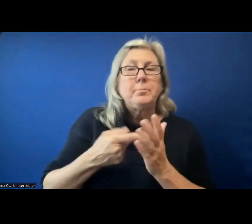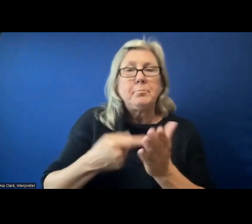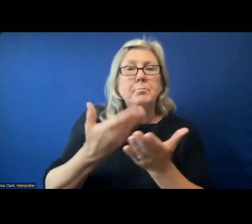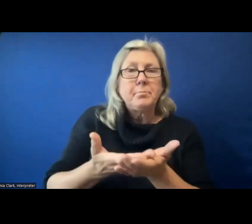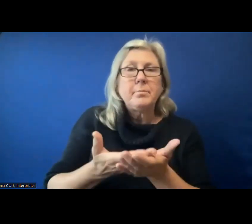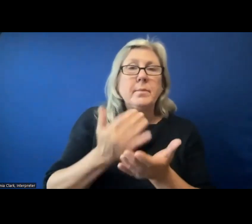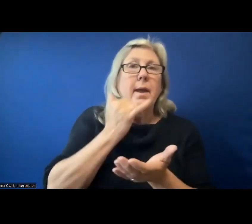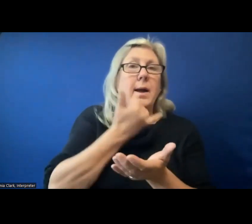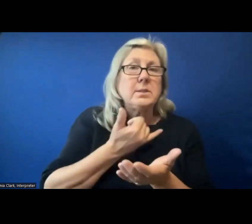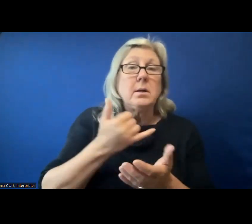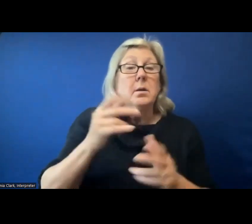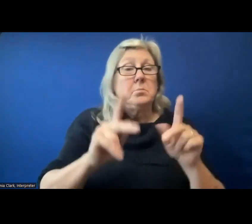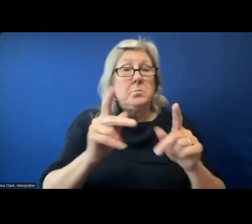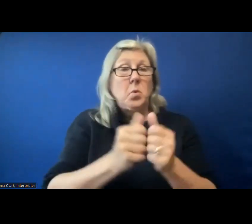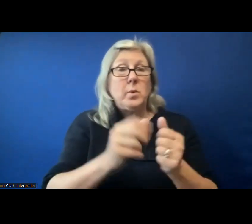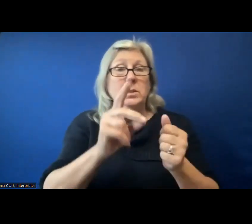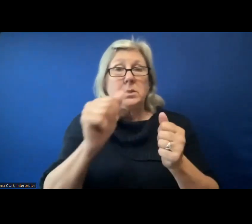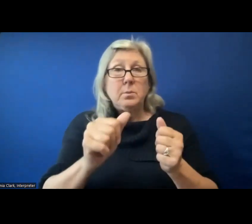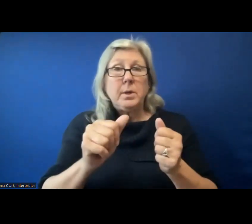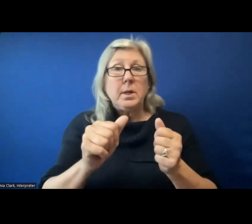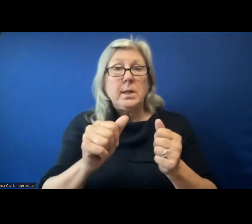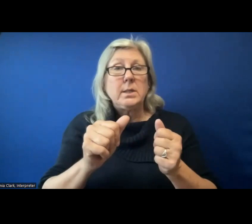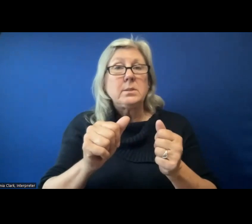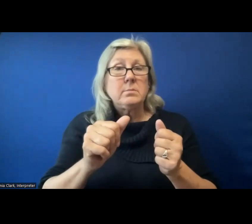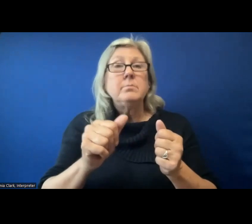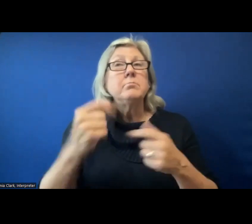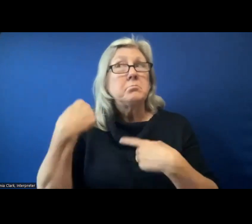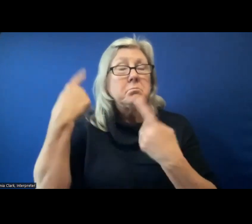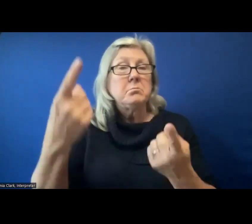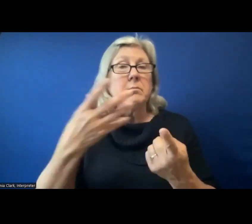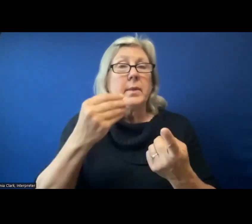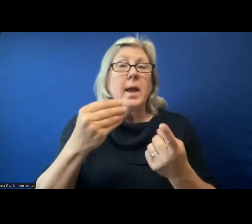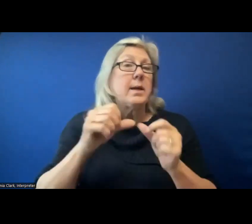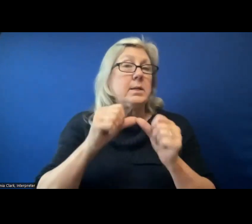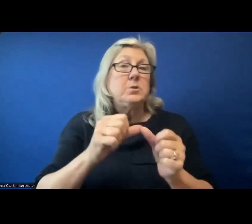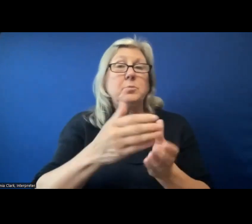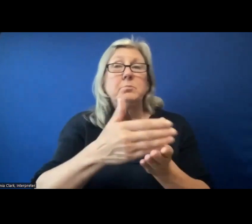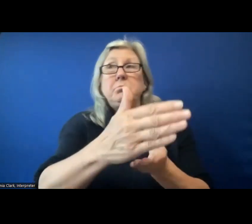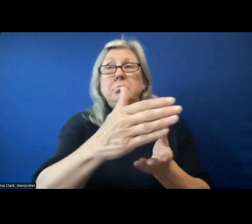of persons with disabilities has been and continues to be excluded from this necessary